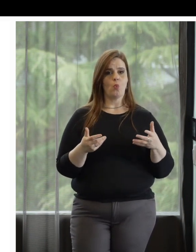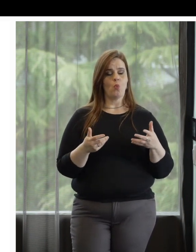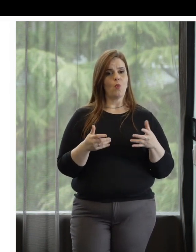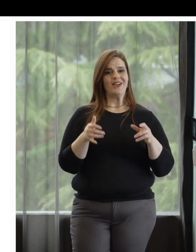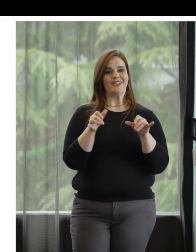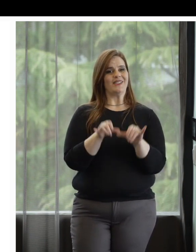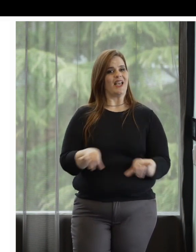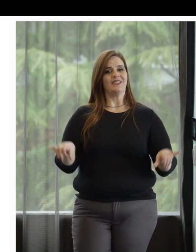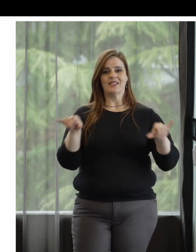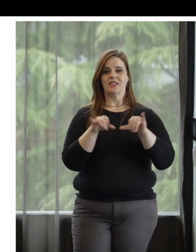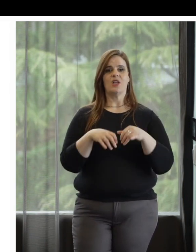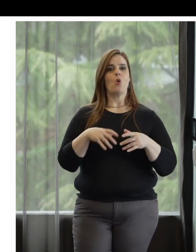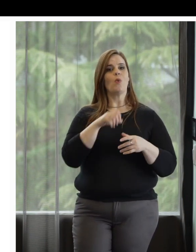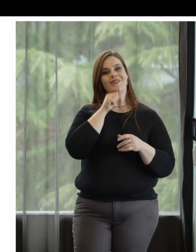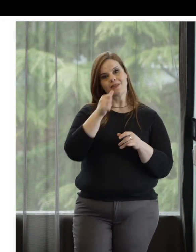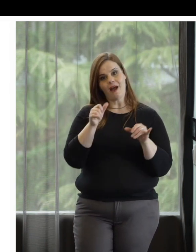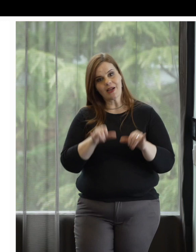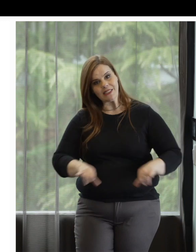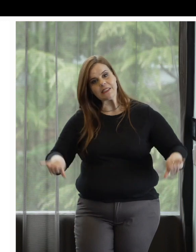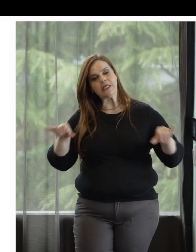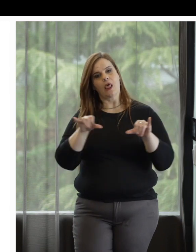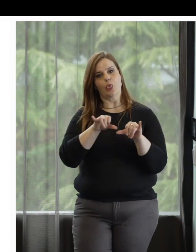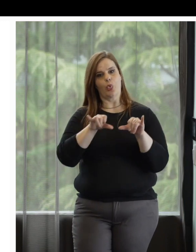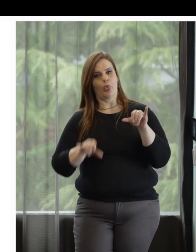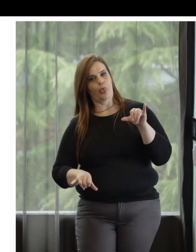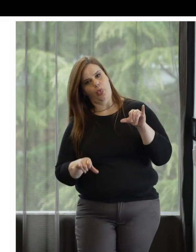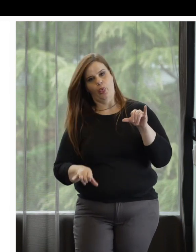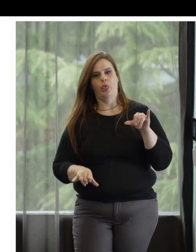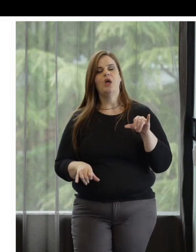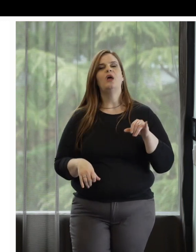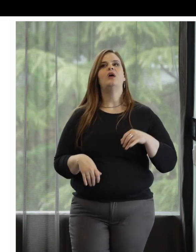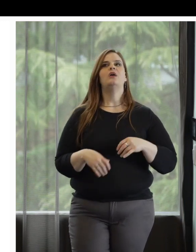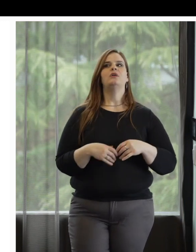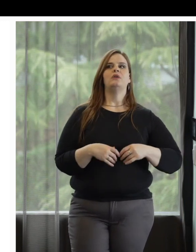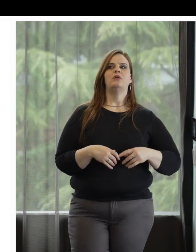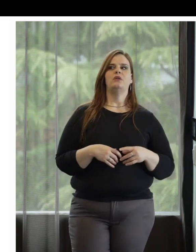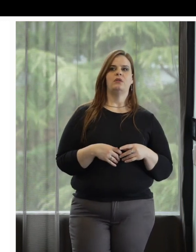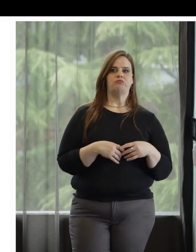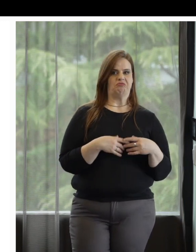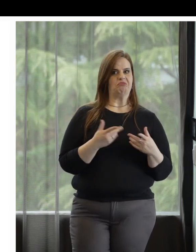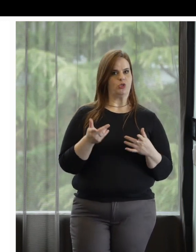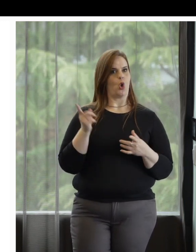, what's inconsistent and so at this workshop we will be